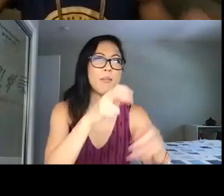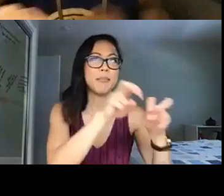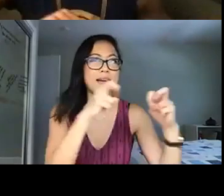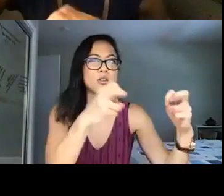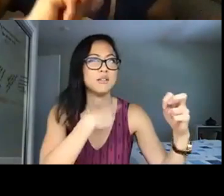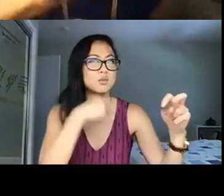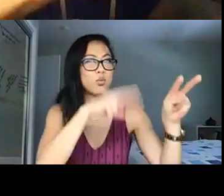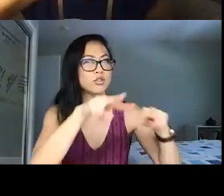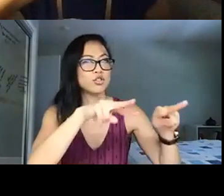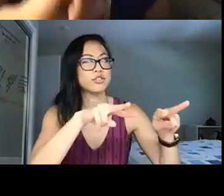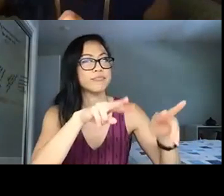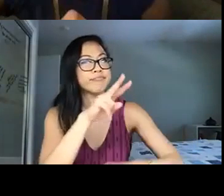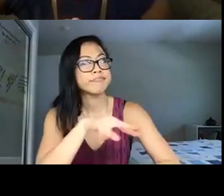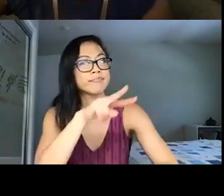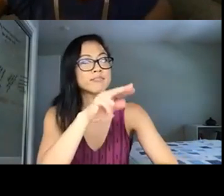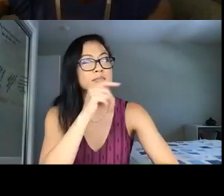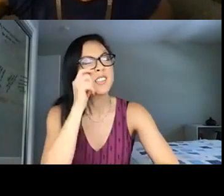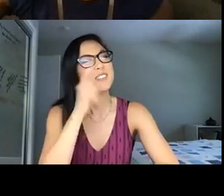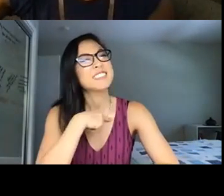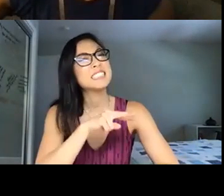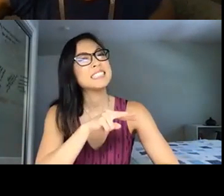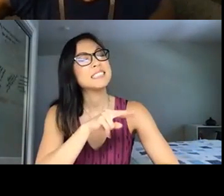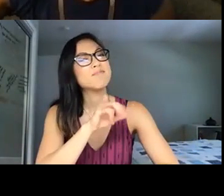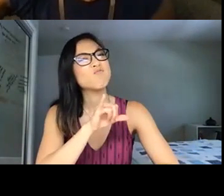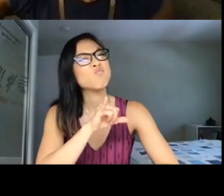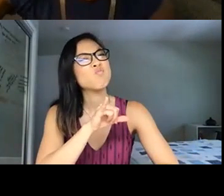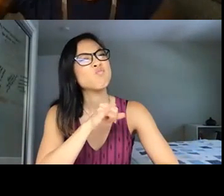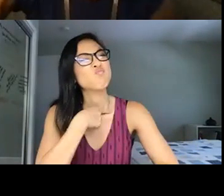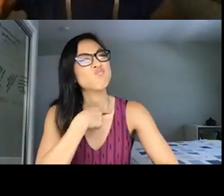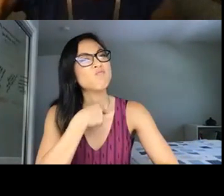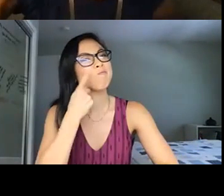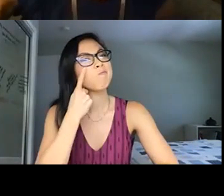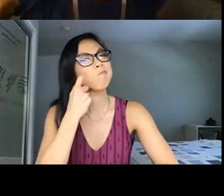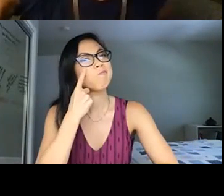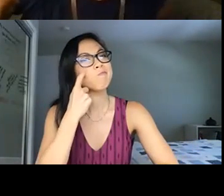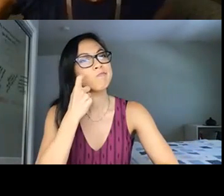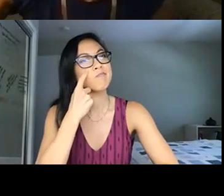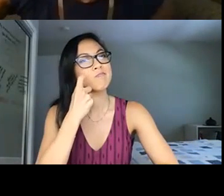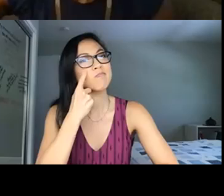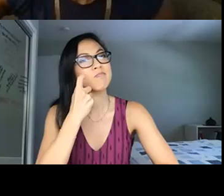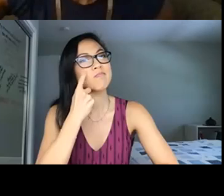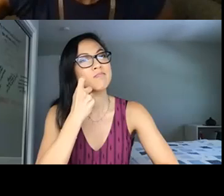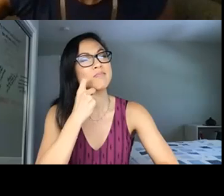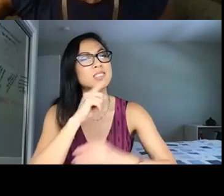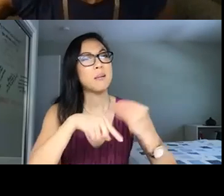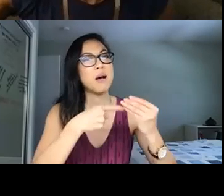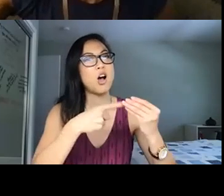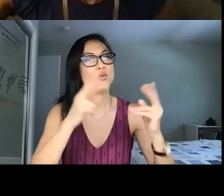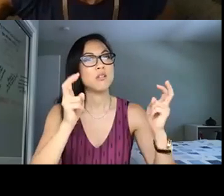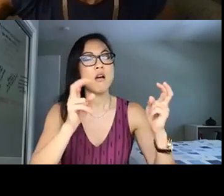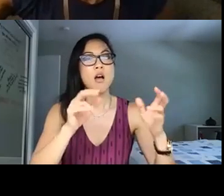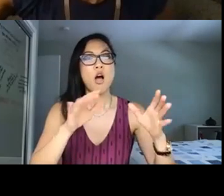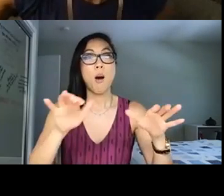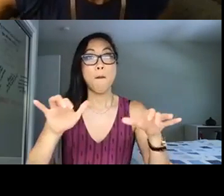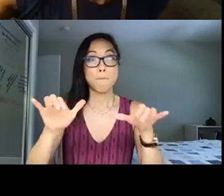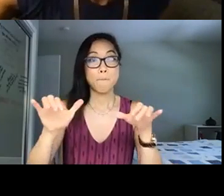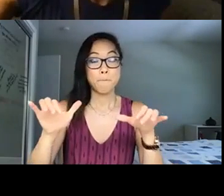I'm very wary and weary of performative ally-ship.